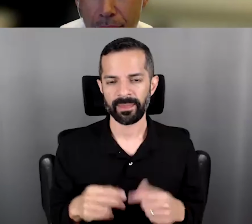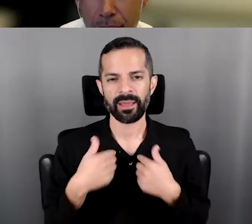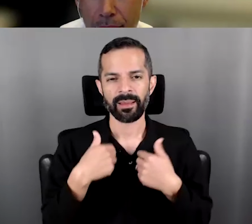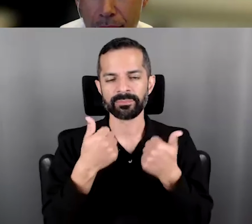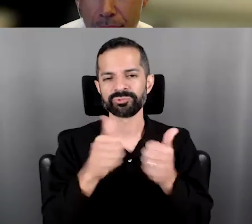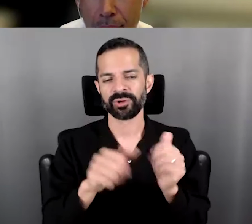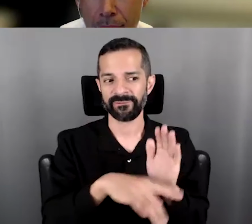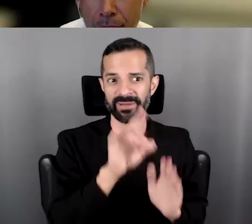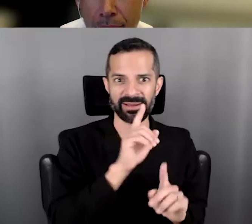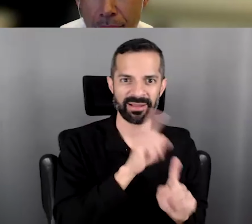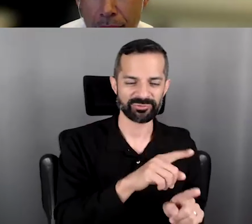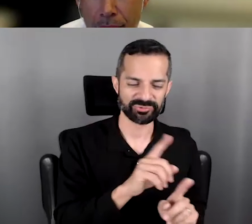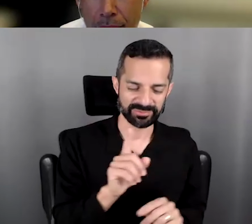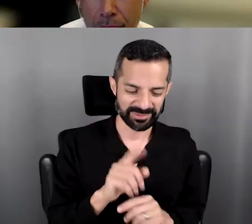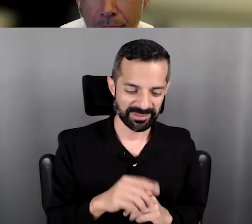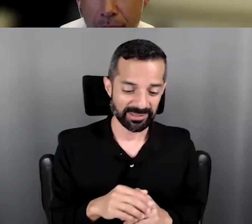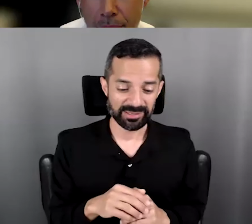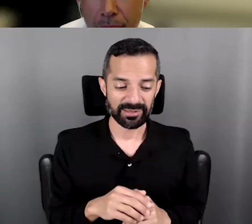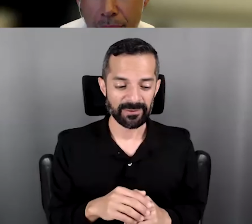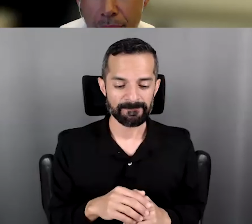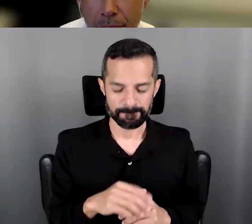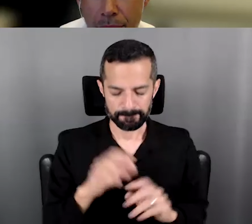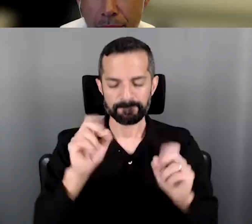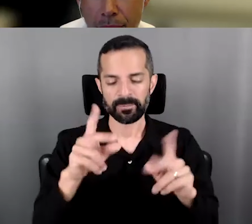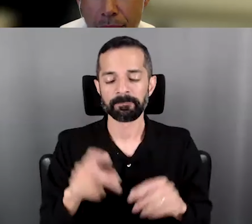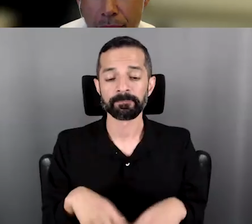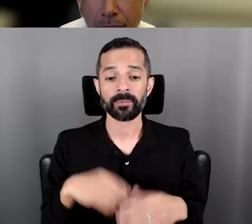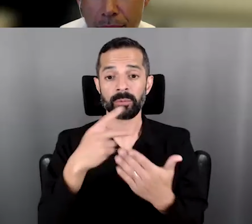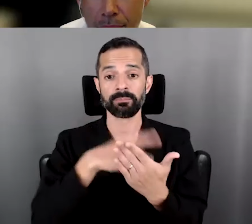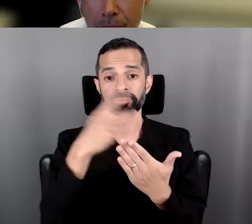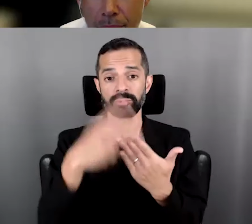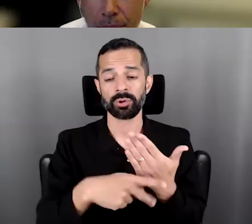In program review, when the committee supports